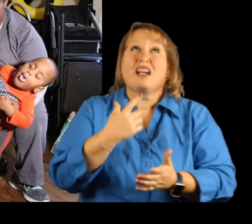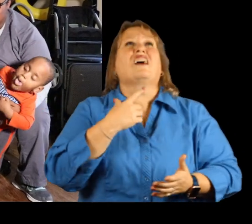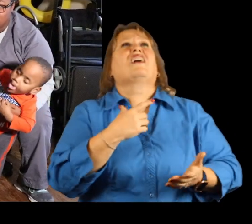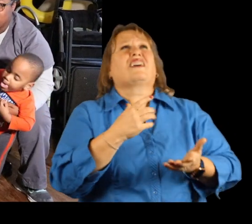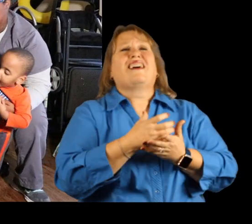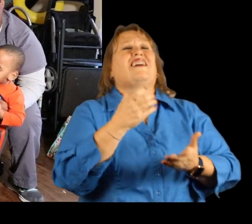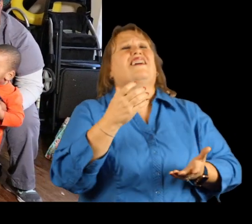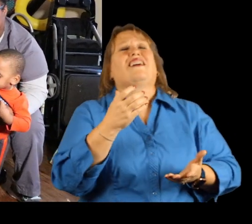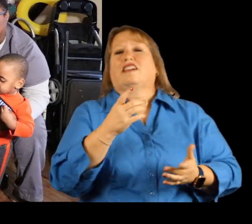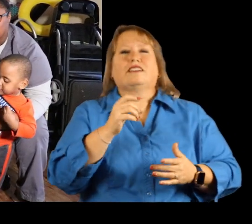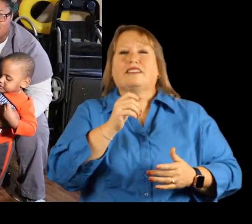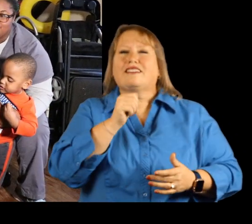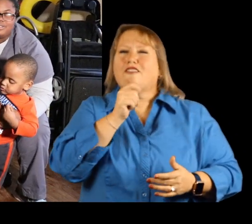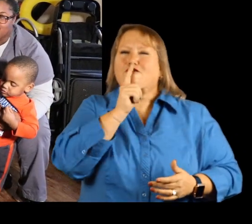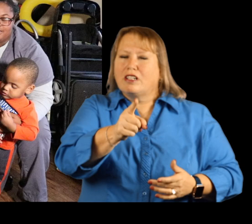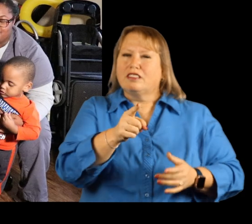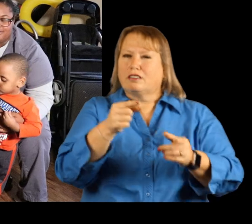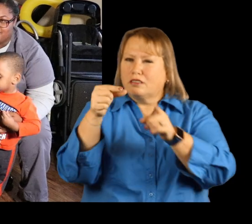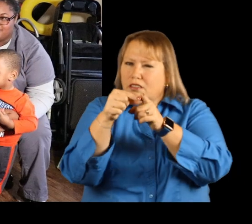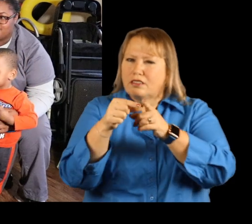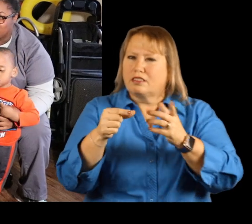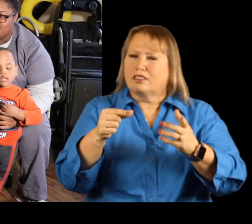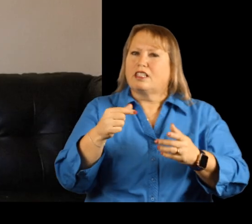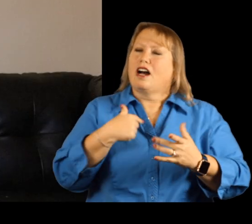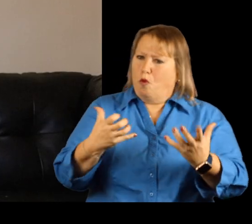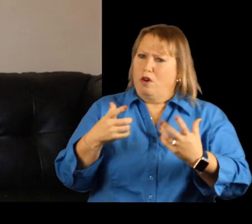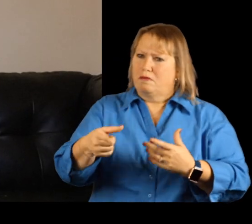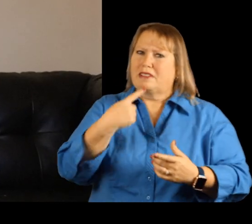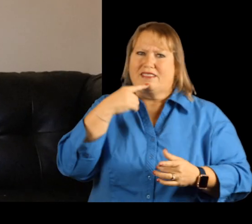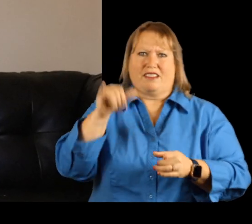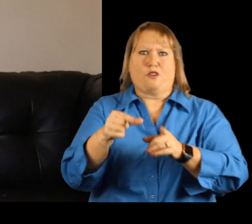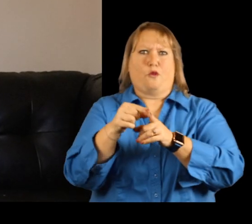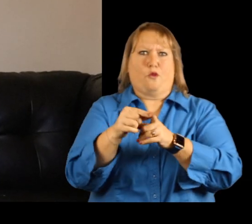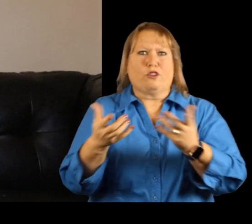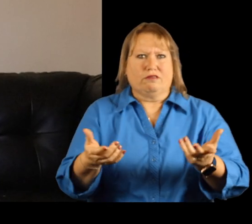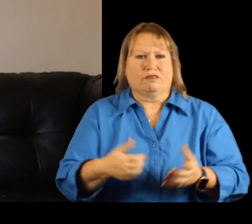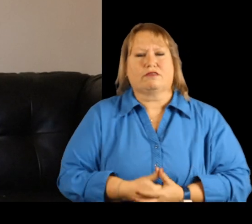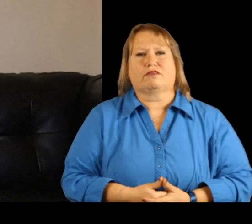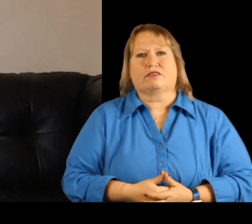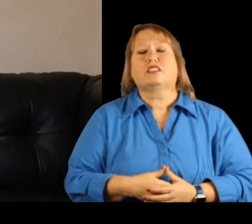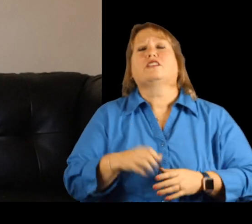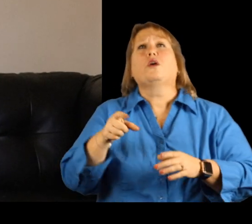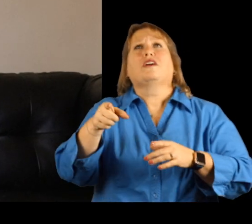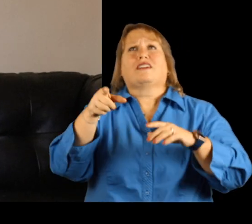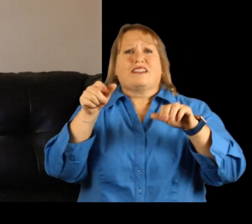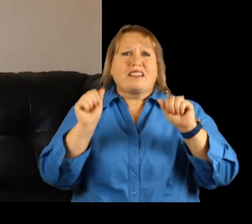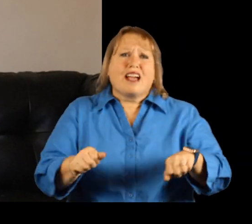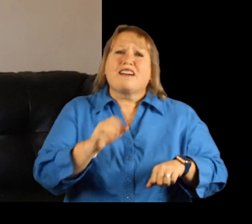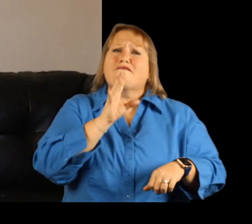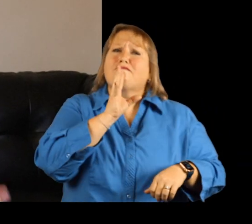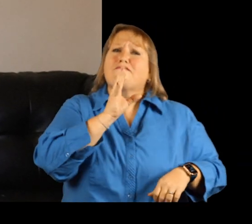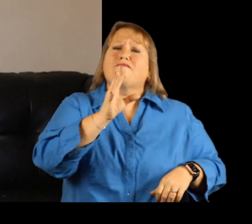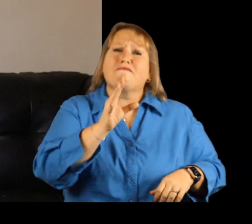But he's like "huh" and I'm just like *sigh*. Okay, alright, but he is making a vocalization when you prompt him